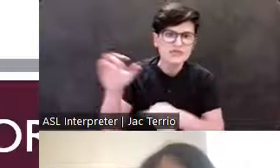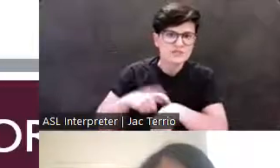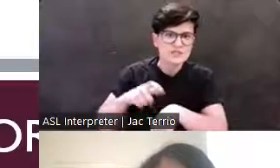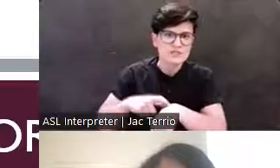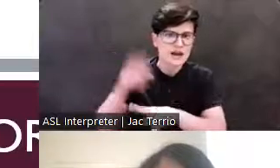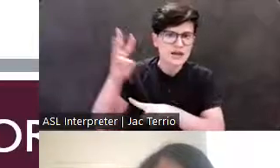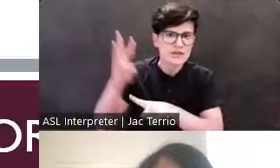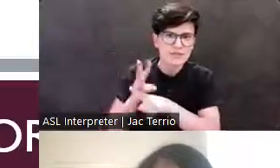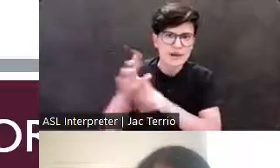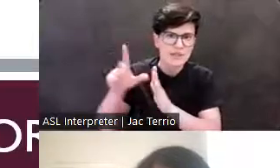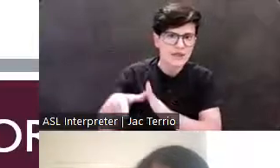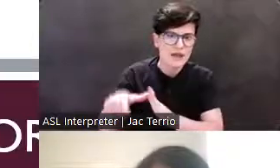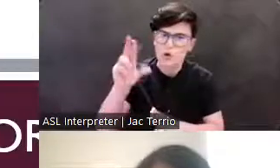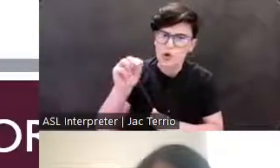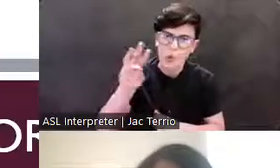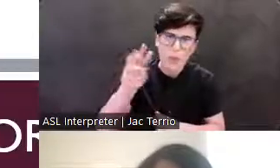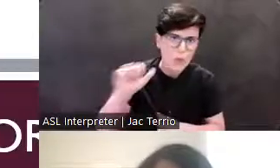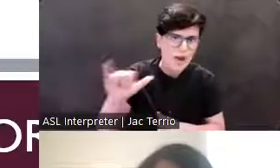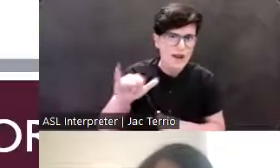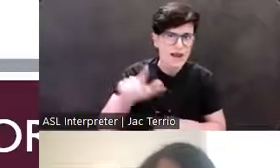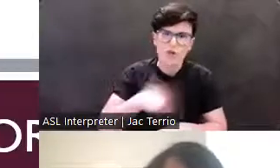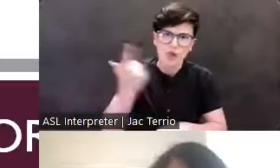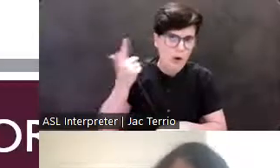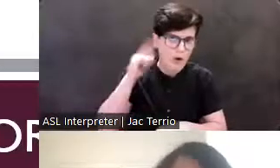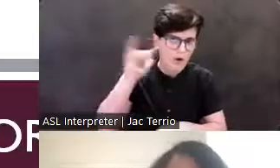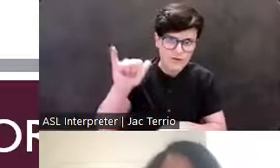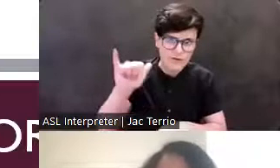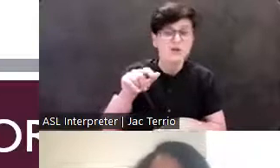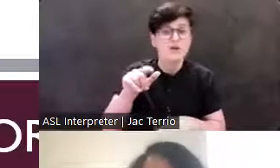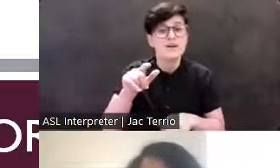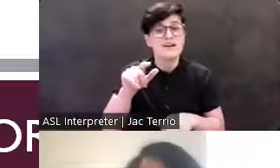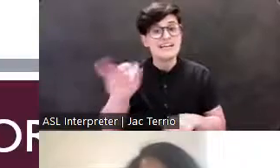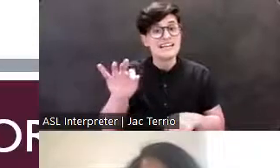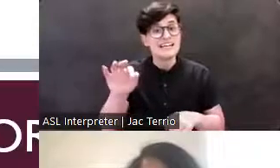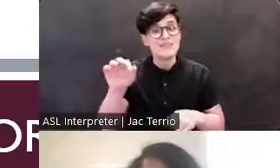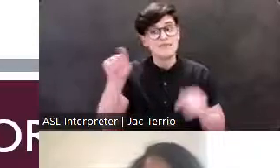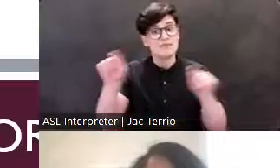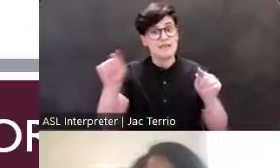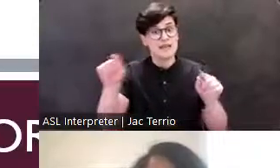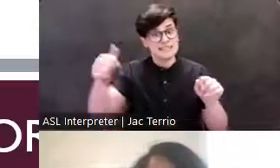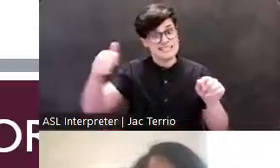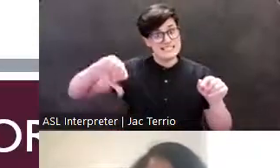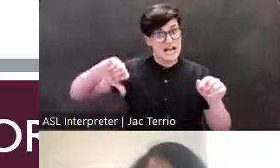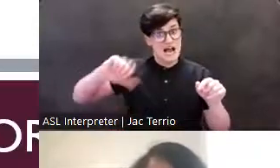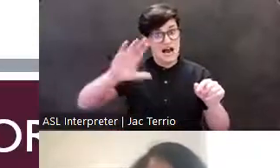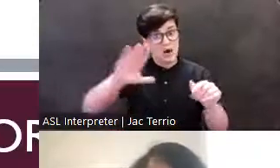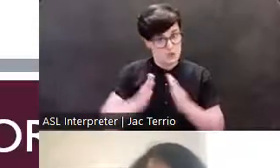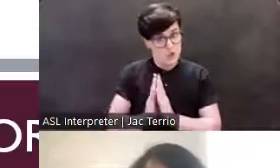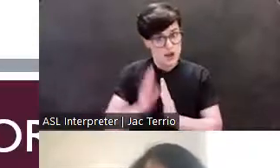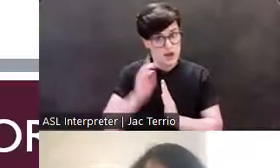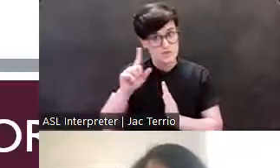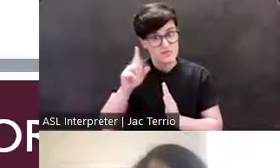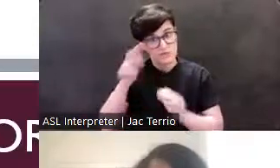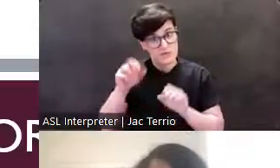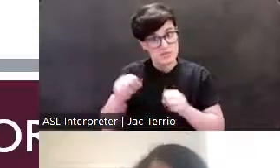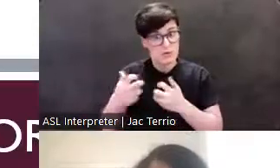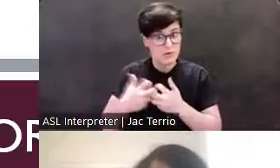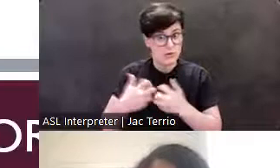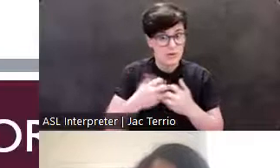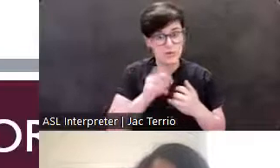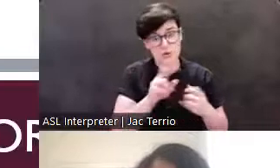Also, if they denied a request for a accommodation or a modification, they can do that, but only